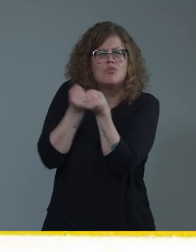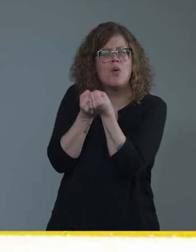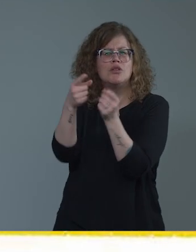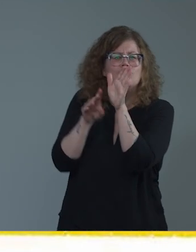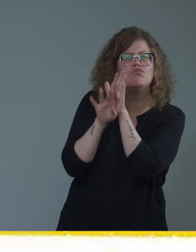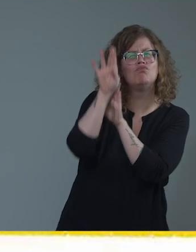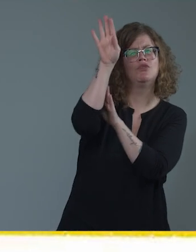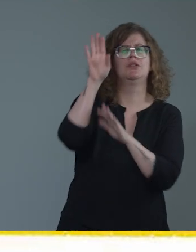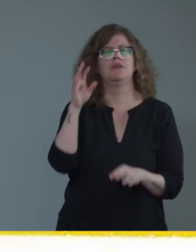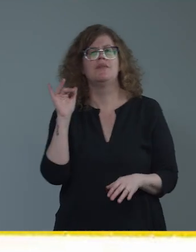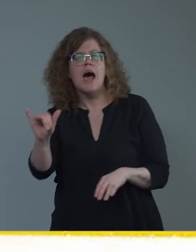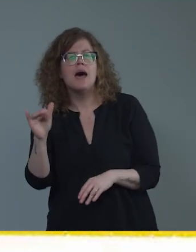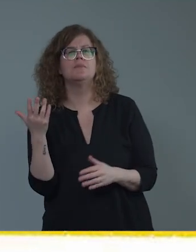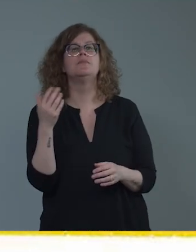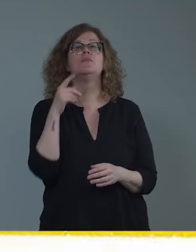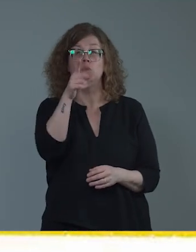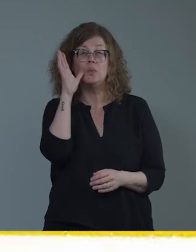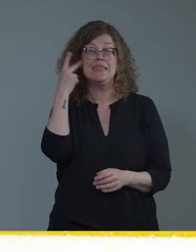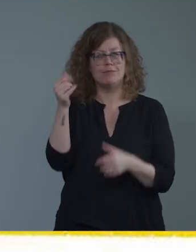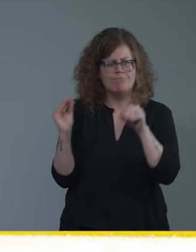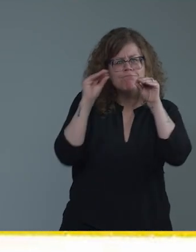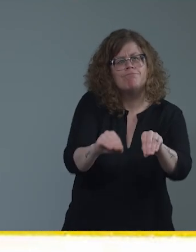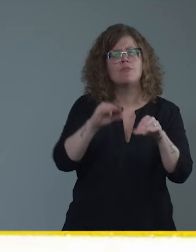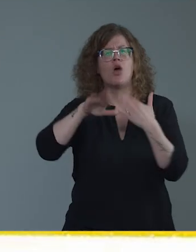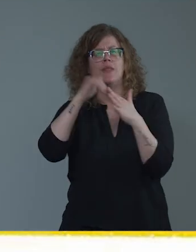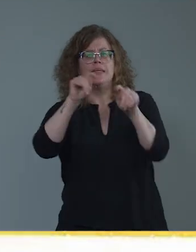I'll get the permits, I'll find the funding. And how will we find an artist? And that's exactly